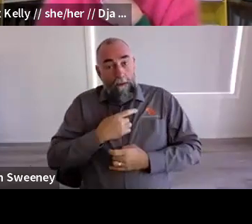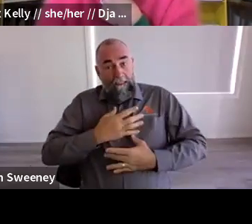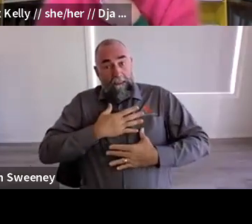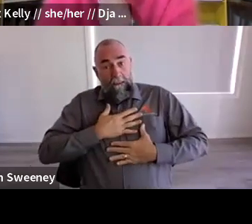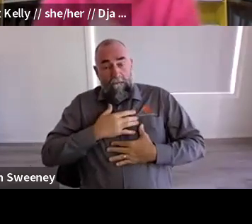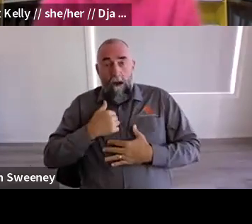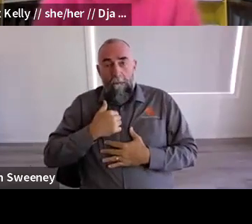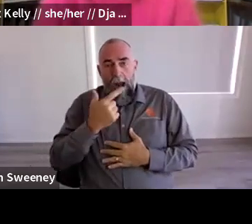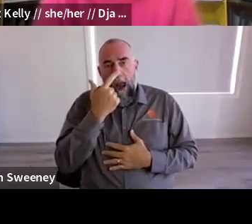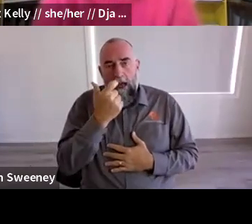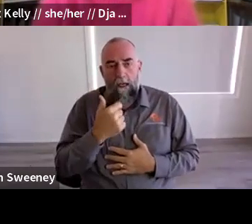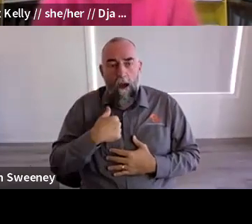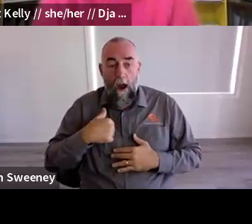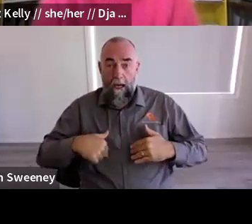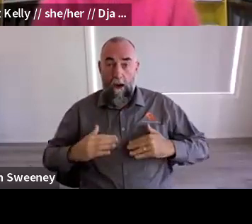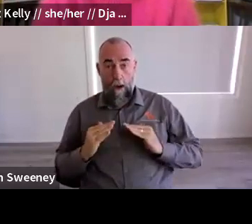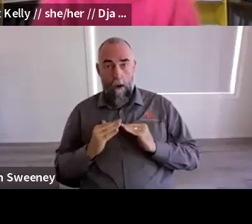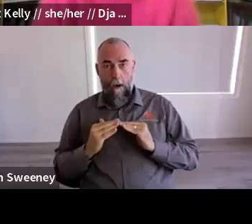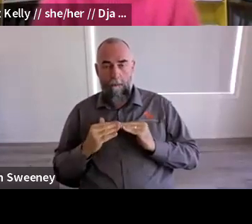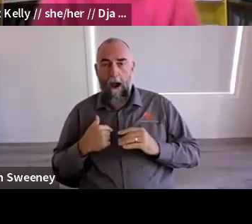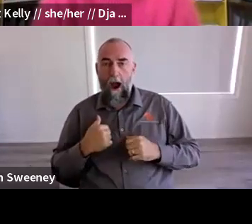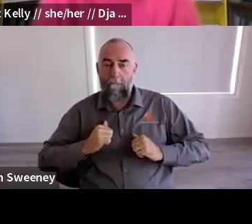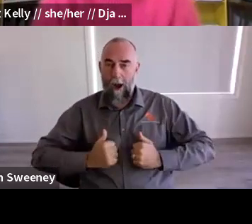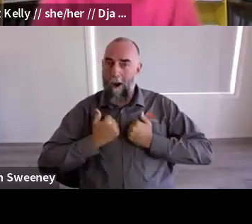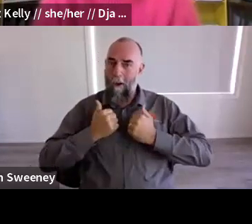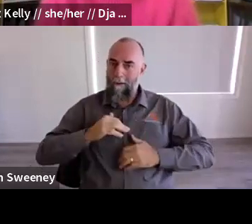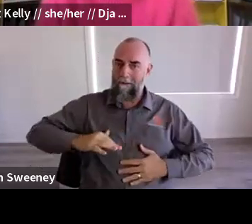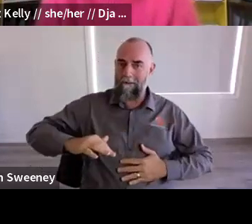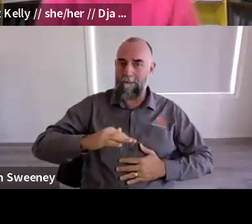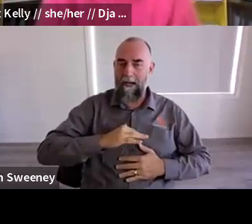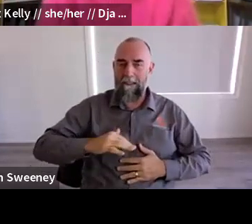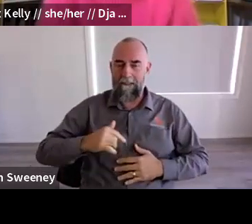cities, let alone out there, out bush. Where countrymen don't have a lot of